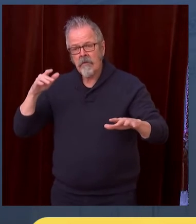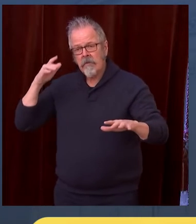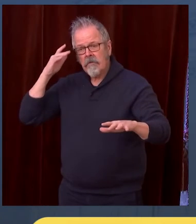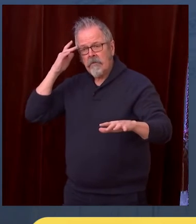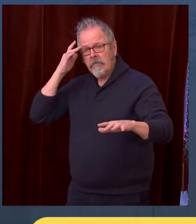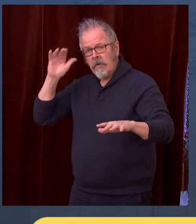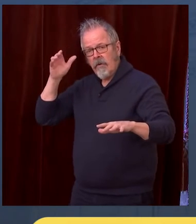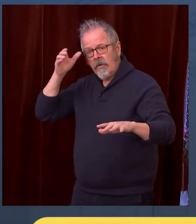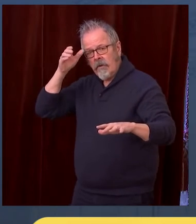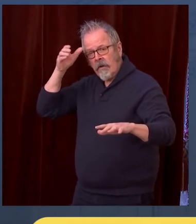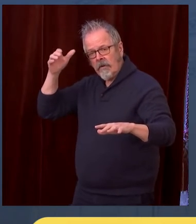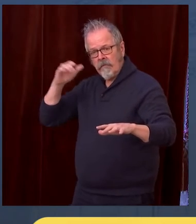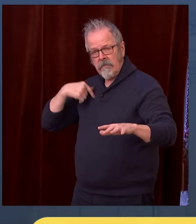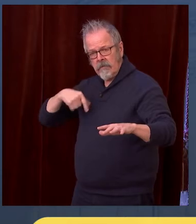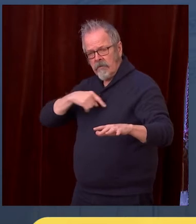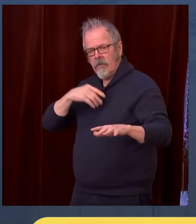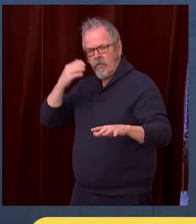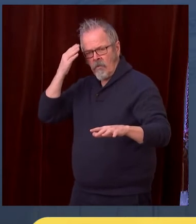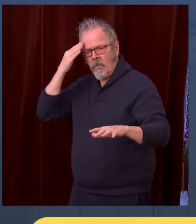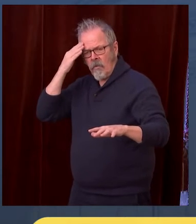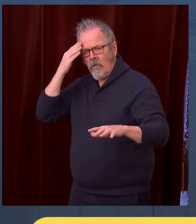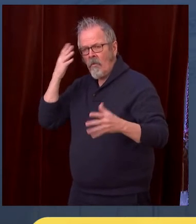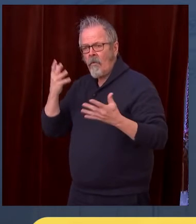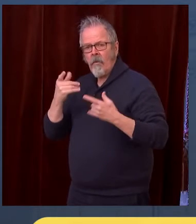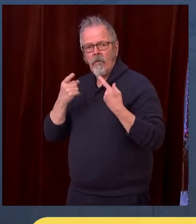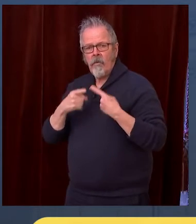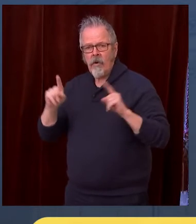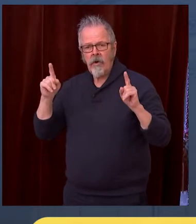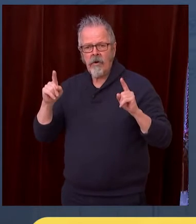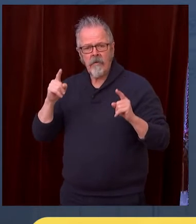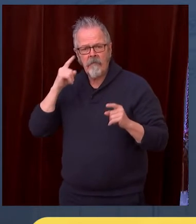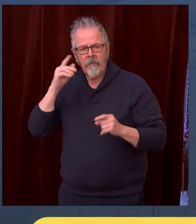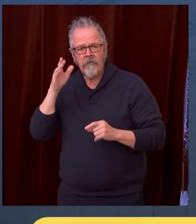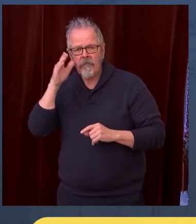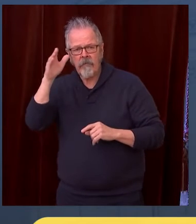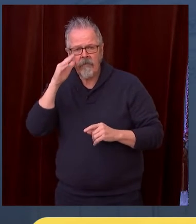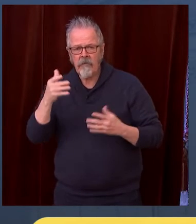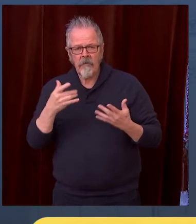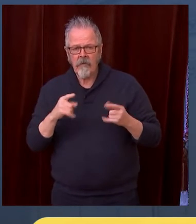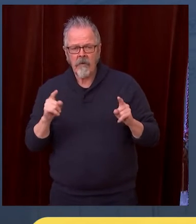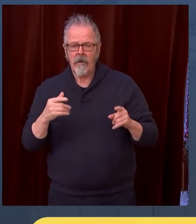the next immediate future to knock these numbers down low enough.